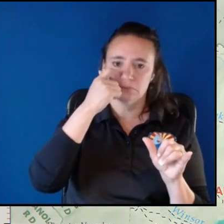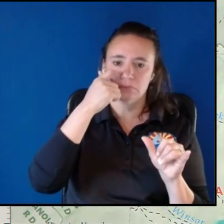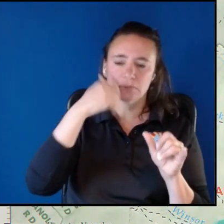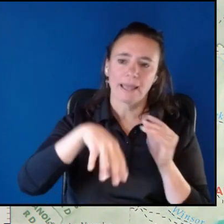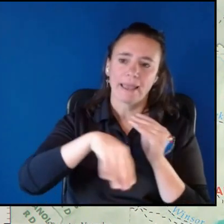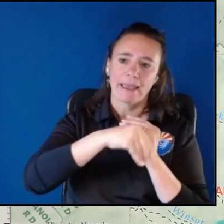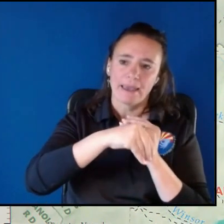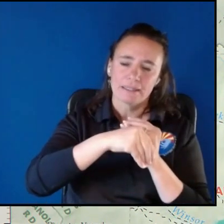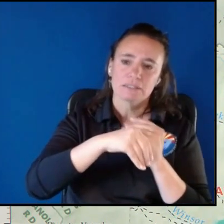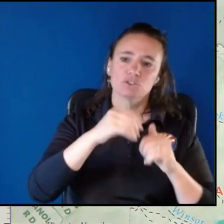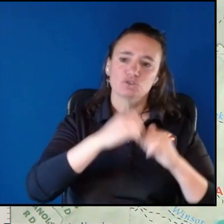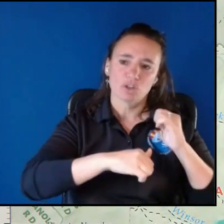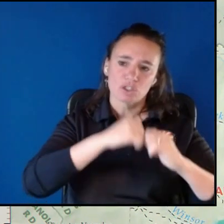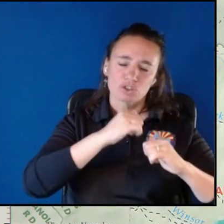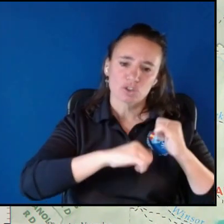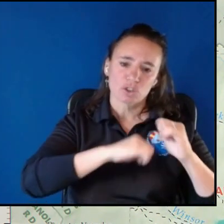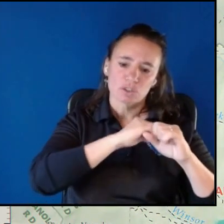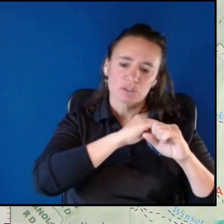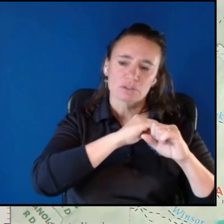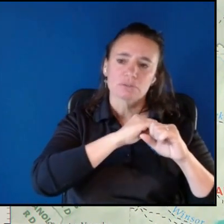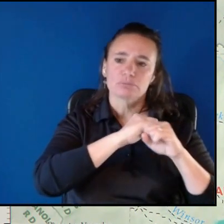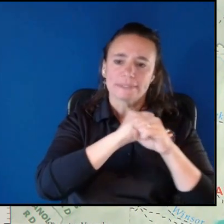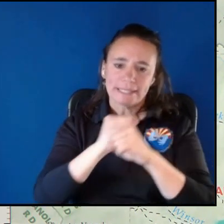evaluating the residences, or the homes, the structures in that area